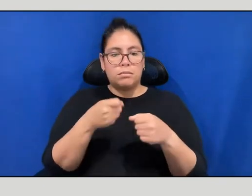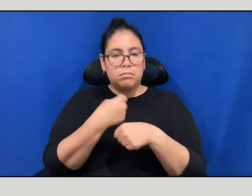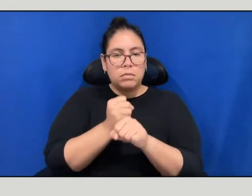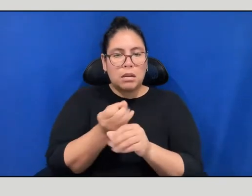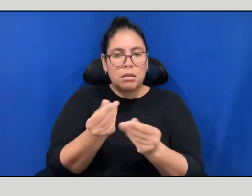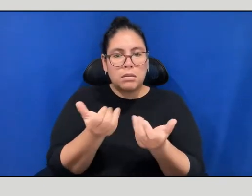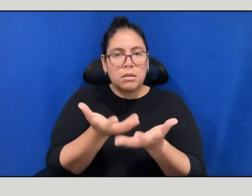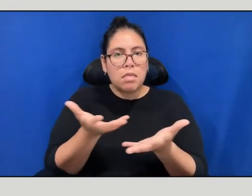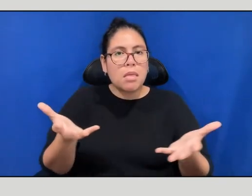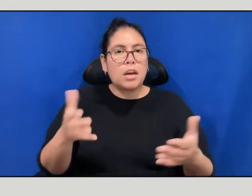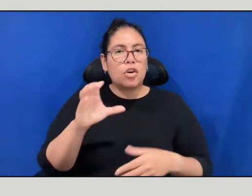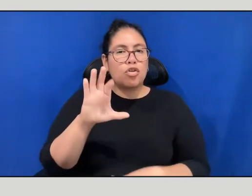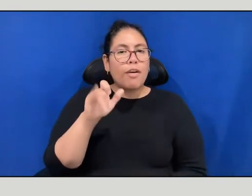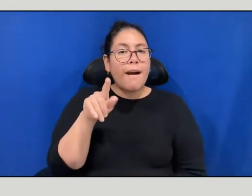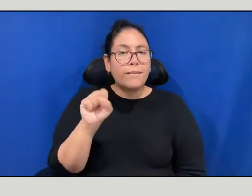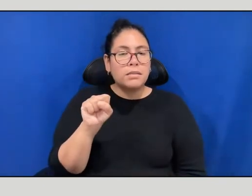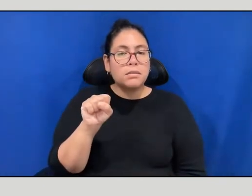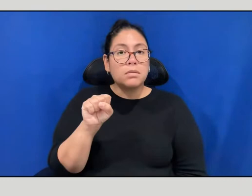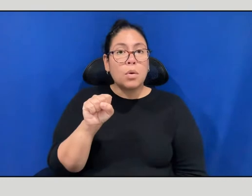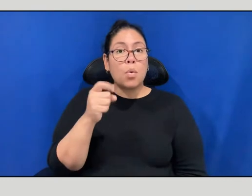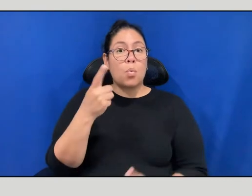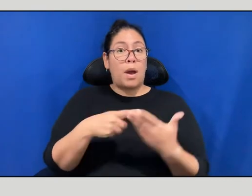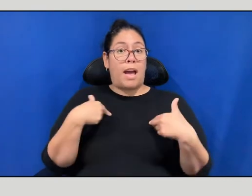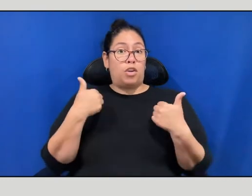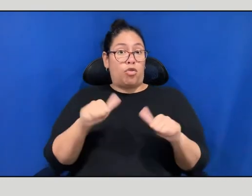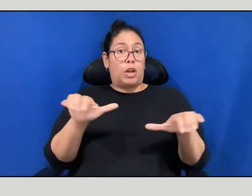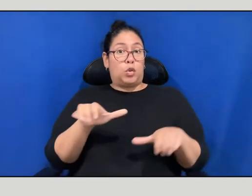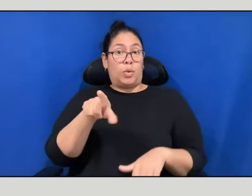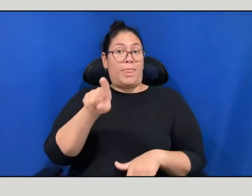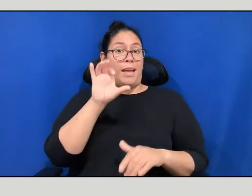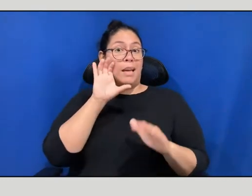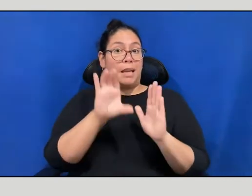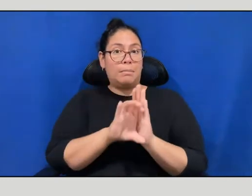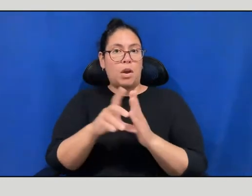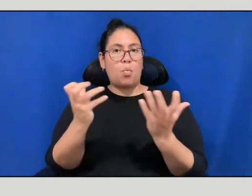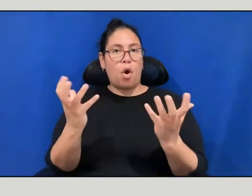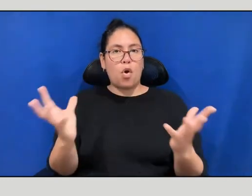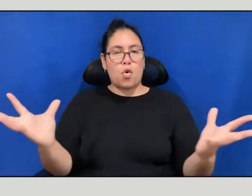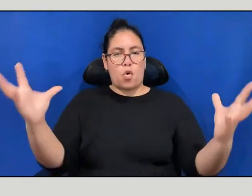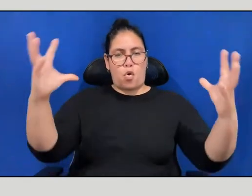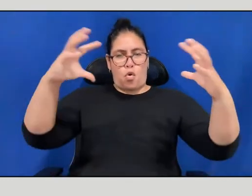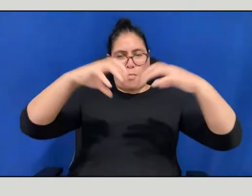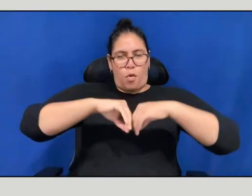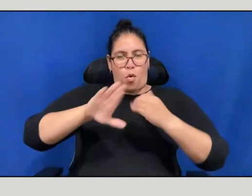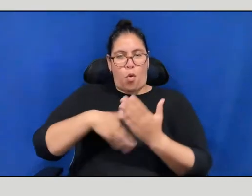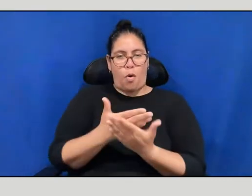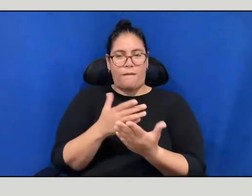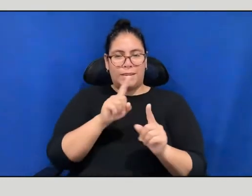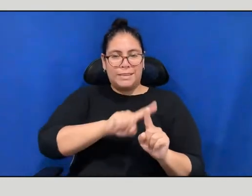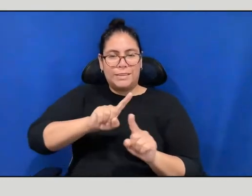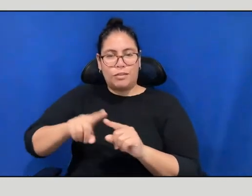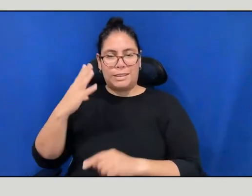in this image was incorporate all of those experiences that I had with materials related with my community,